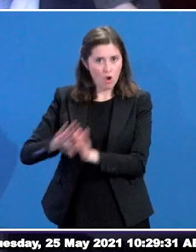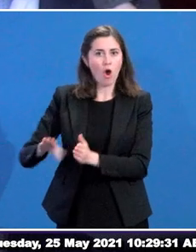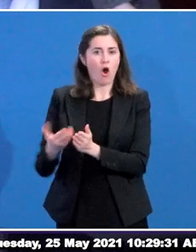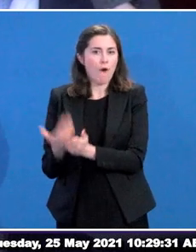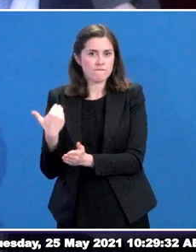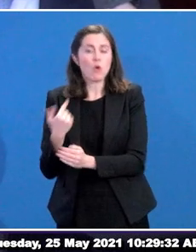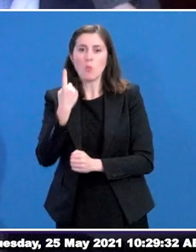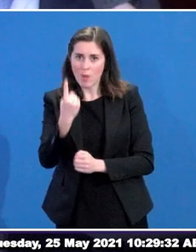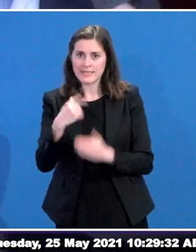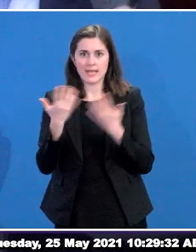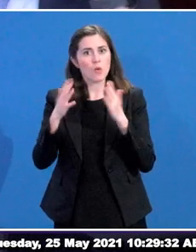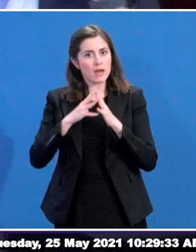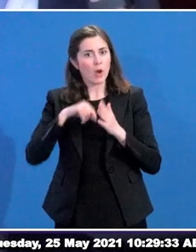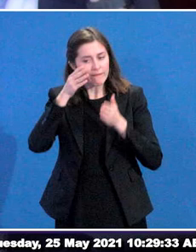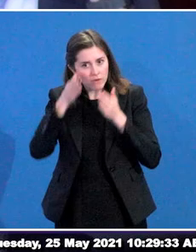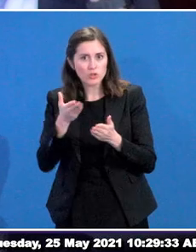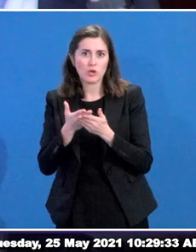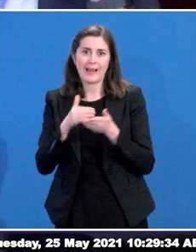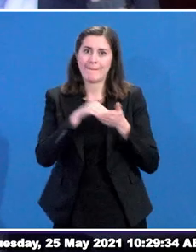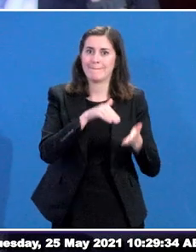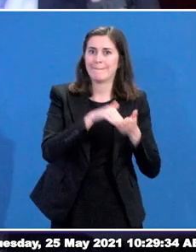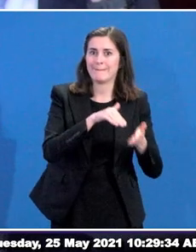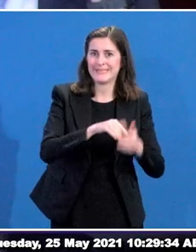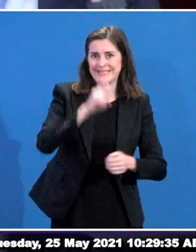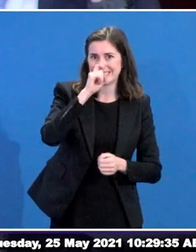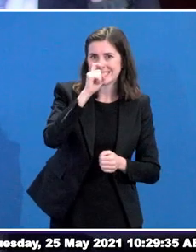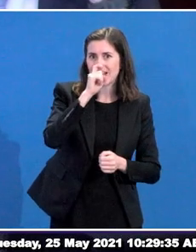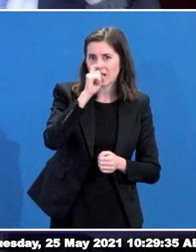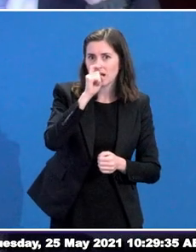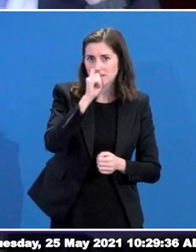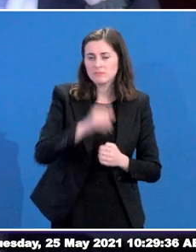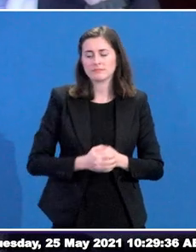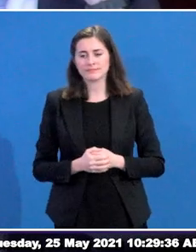And so I have confined it strictly to one day and there is going to need to be